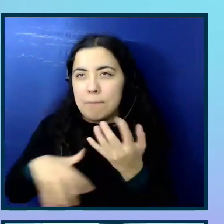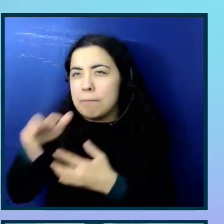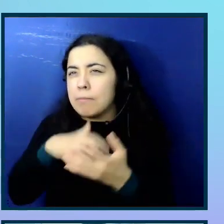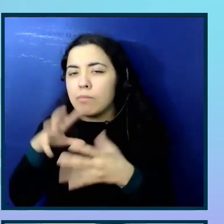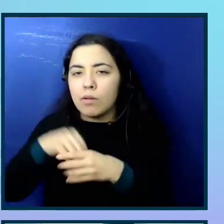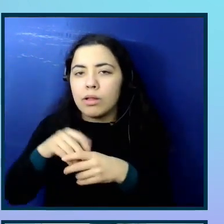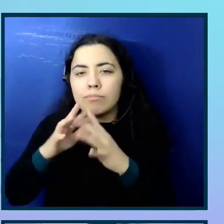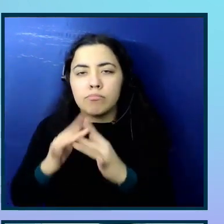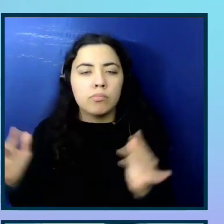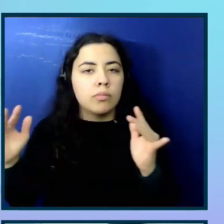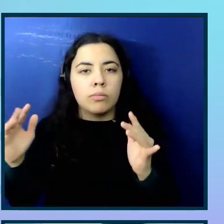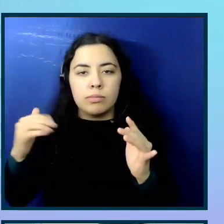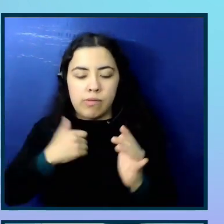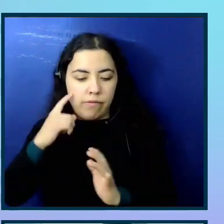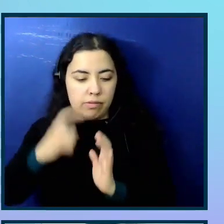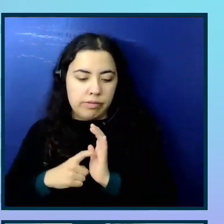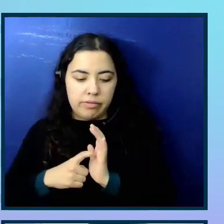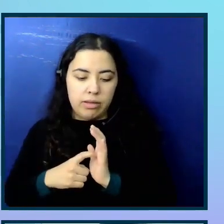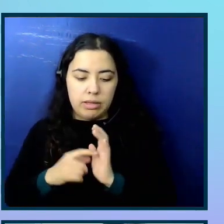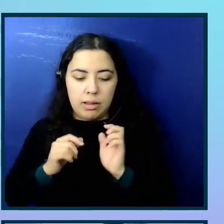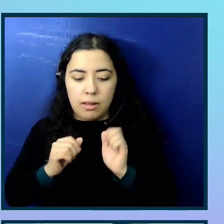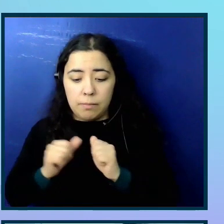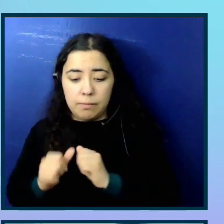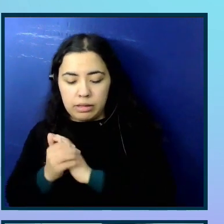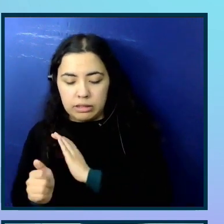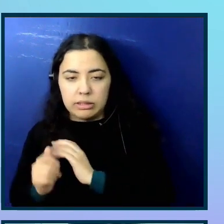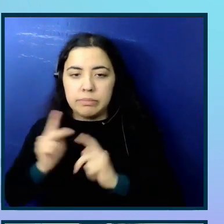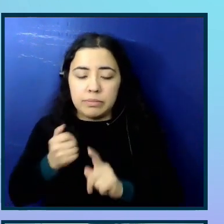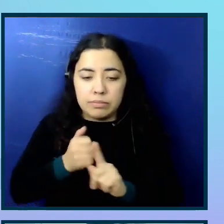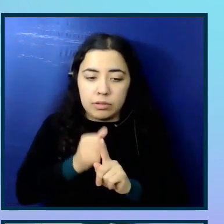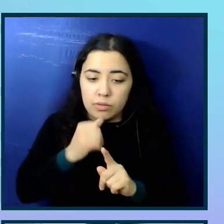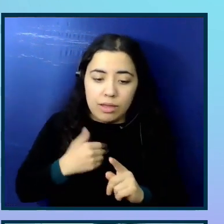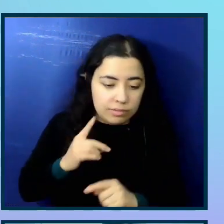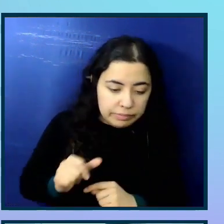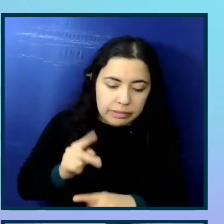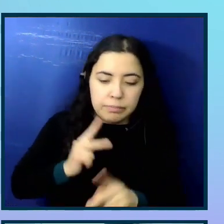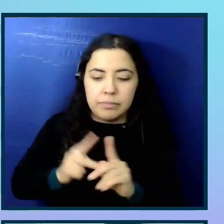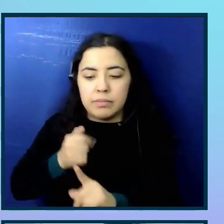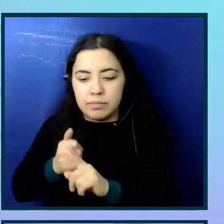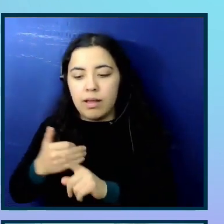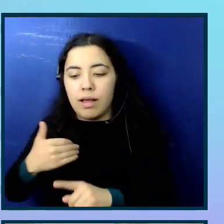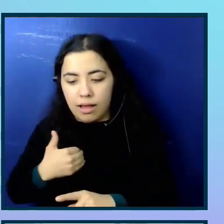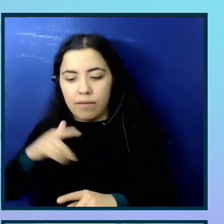with different self-identified abilities, people without disabilities. People that identified as having low vision.